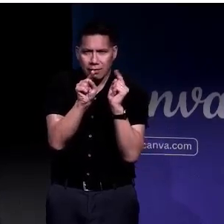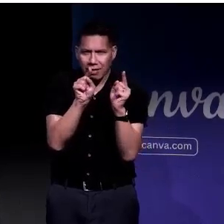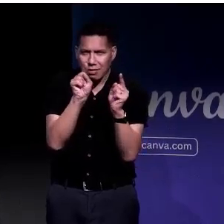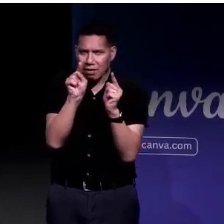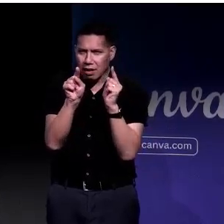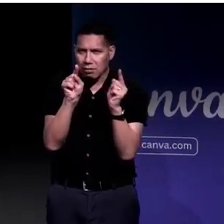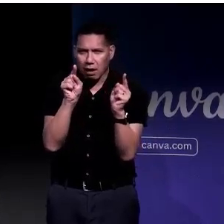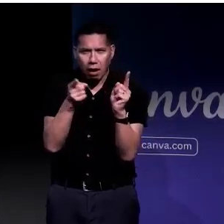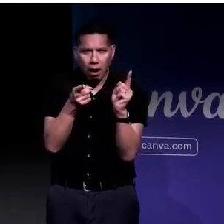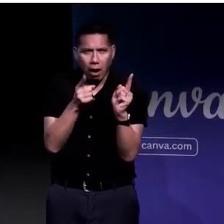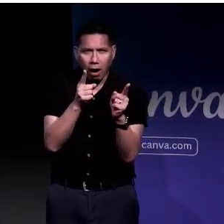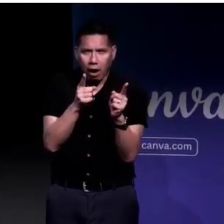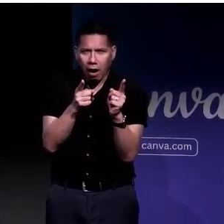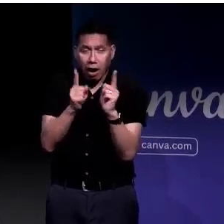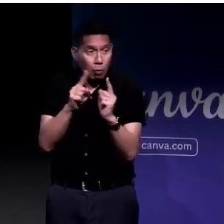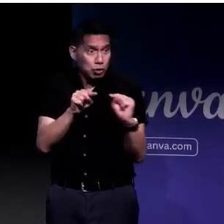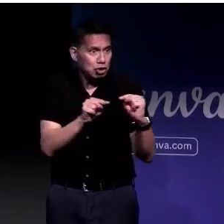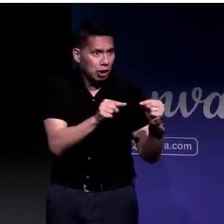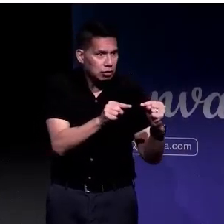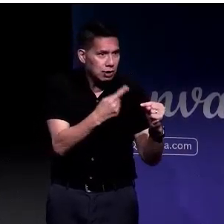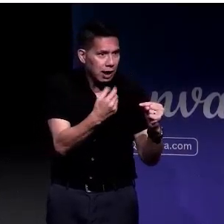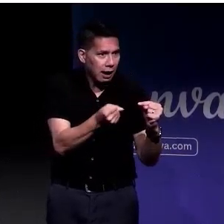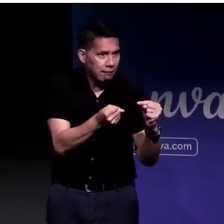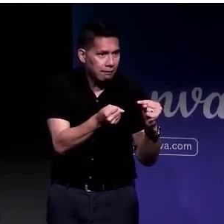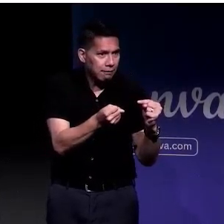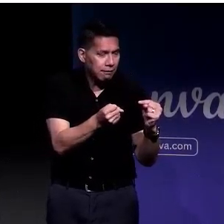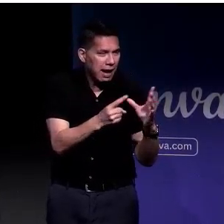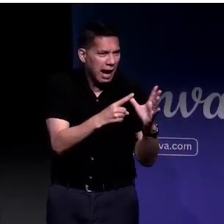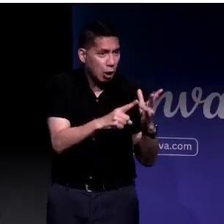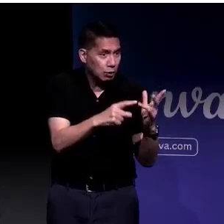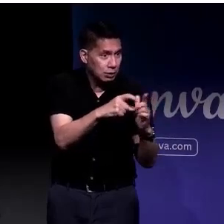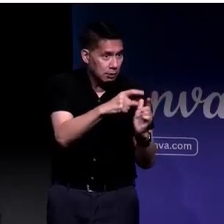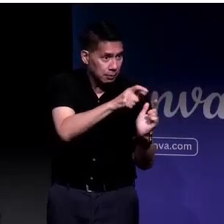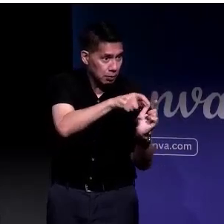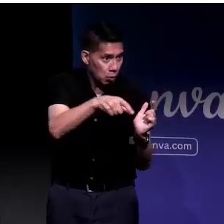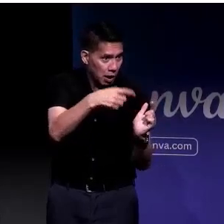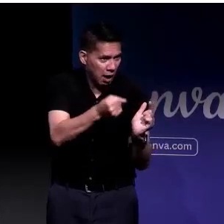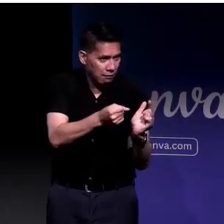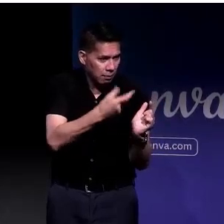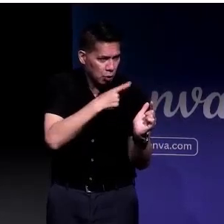challenges our audience may be facing related to their AOD use and how we